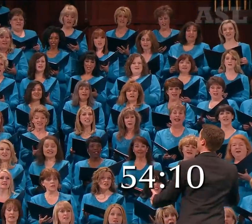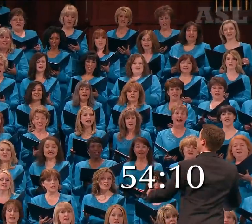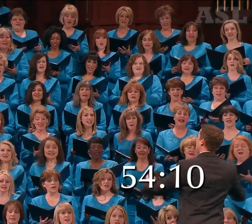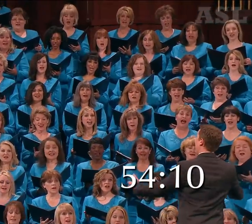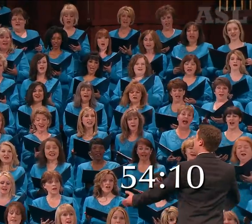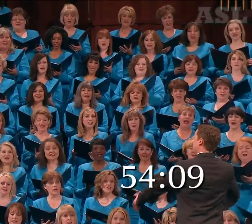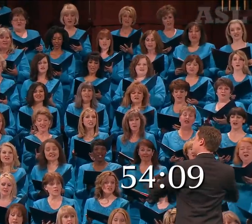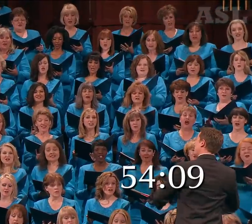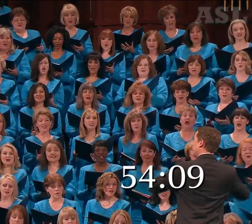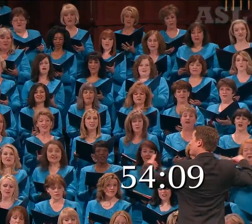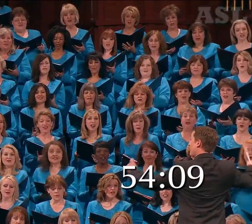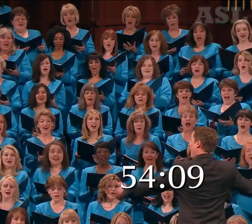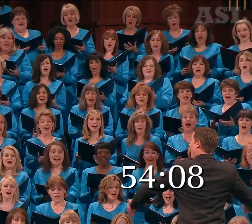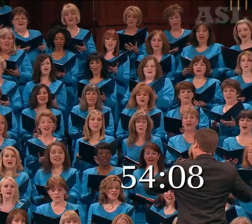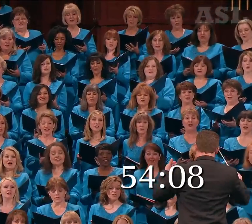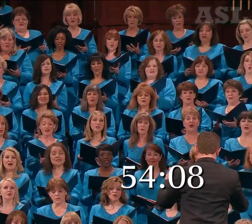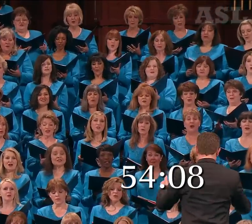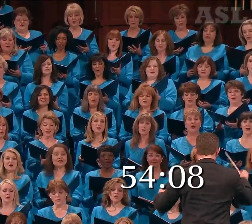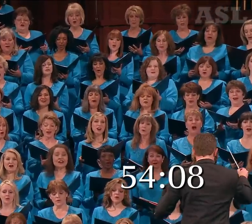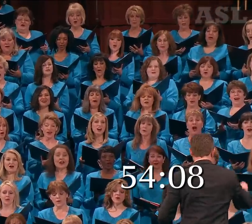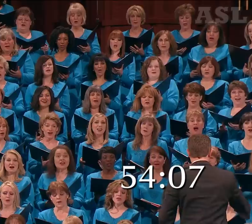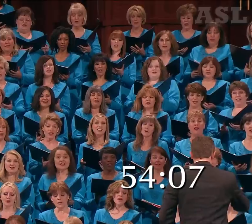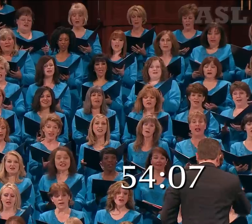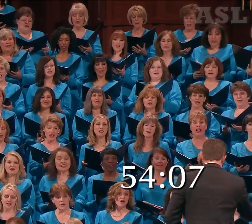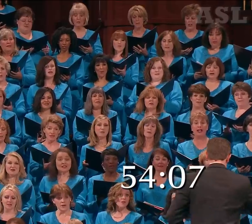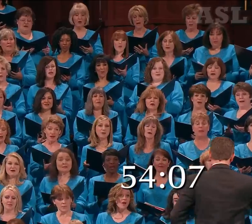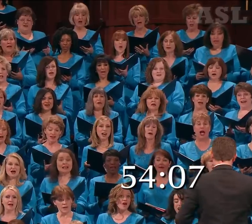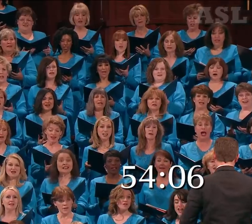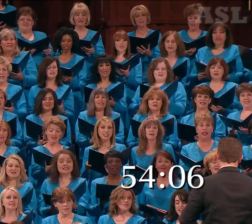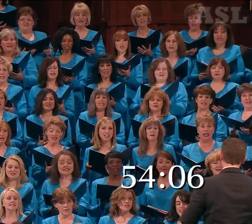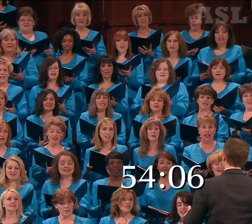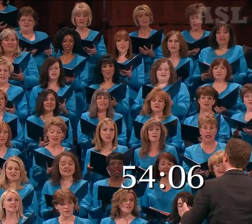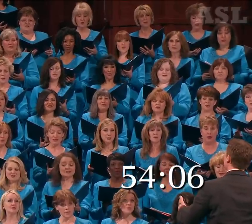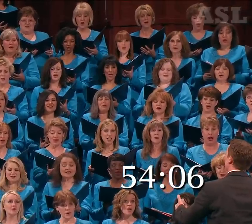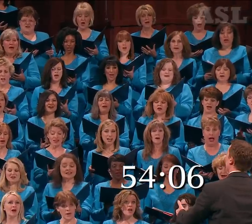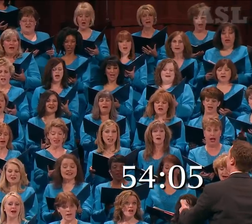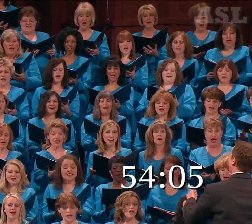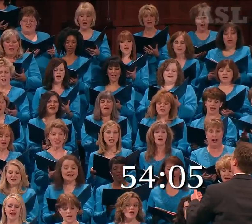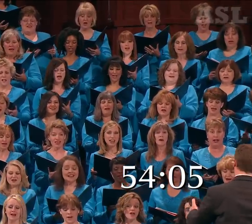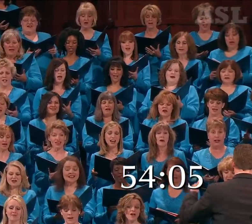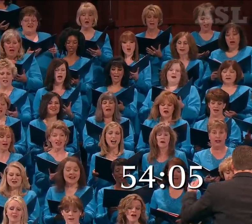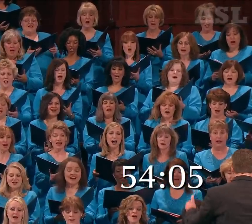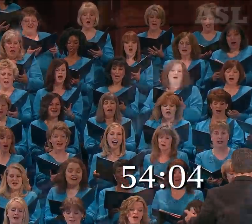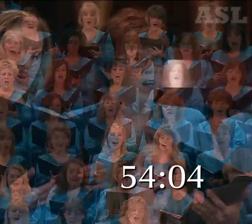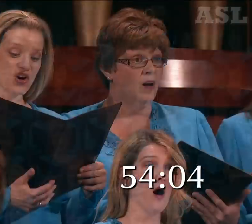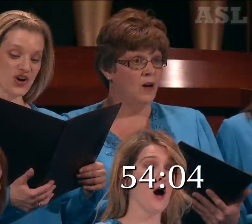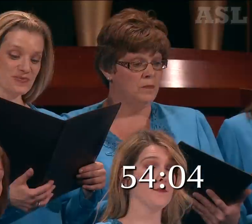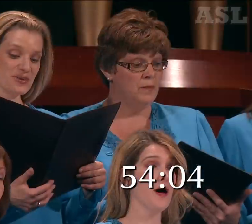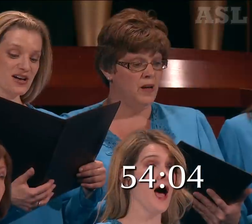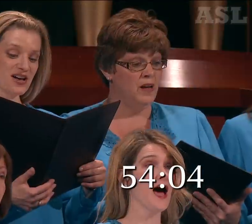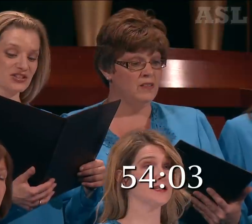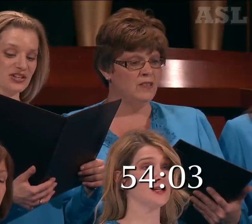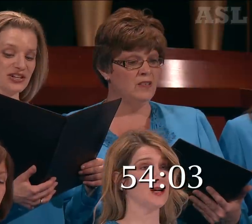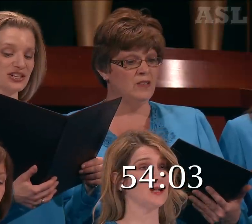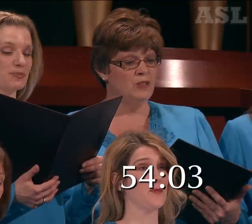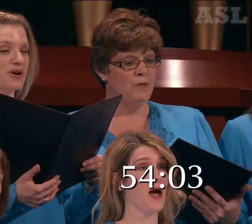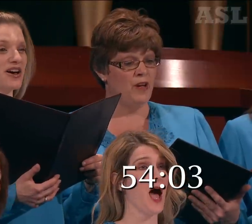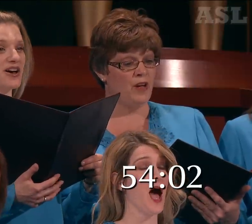THIS IS THE ENGLISH CLOSED CAPTION CHANNEL OF THE CHURCH OF JESUS CHRIST OF LATTER-DAY SAINTS.